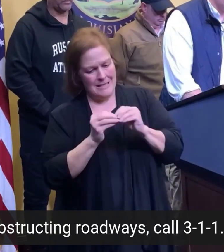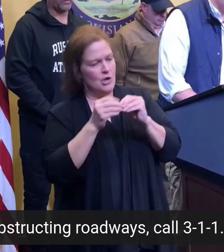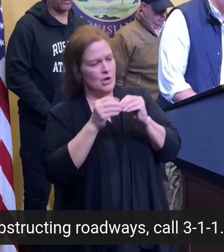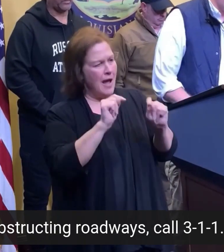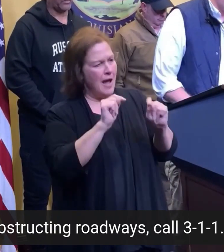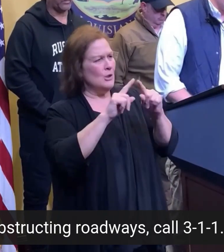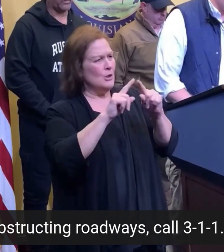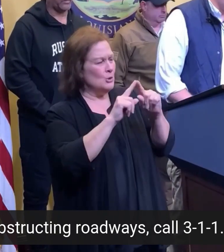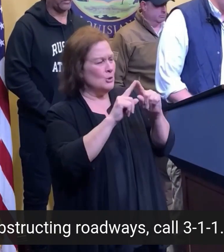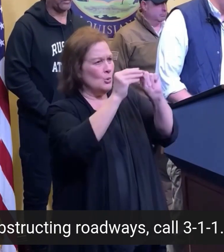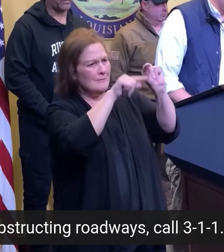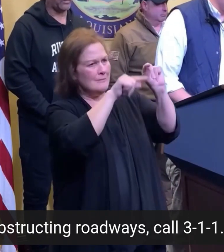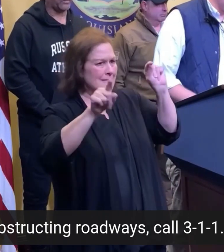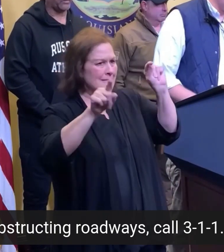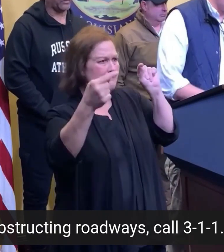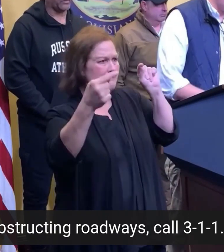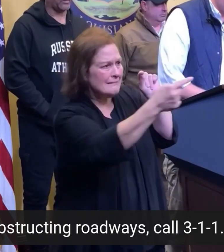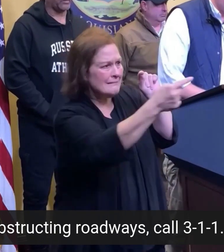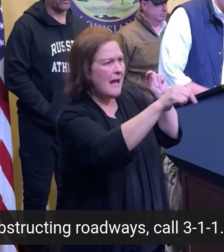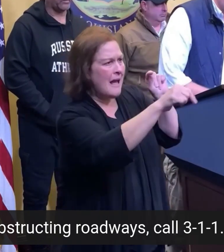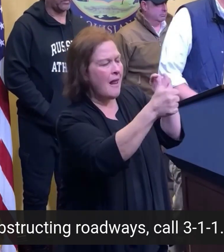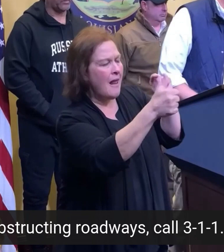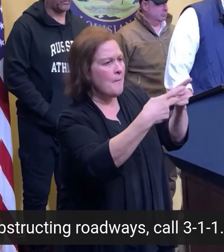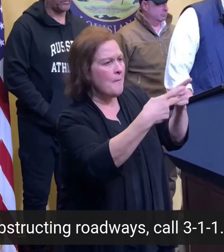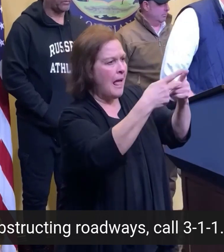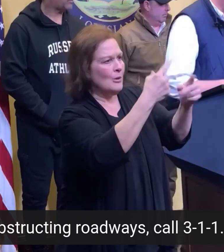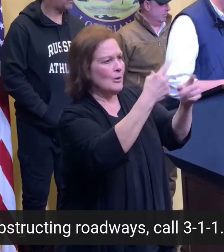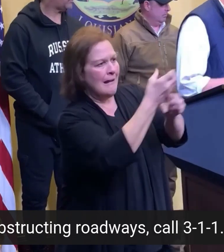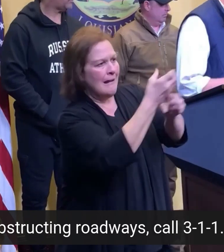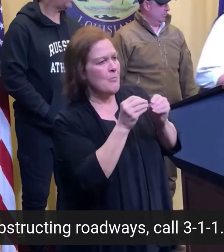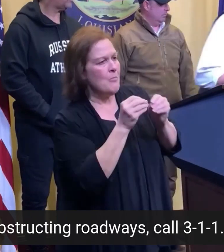gets back on where it needs to here in the city that's all i have thank you ramsey all right